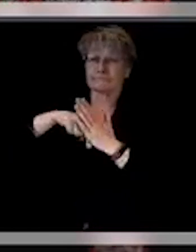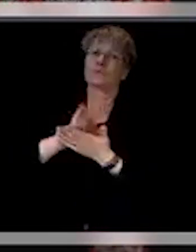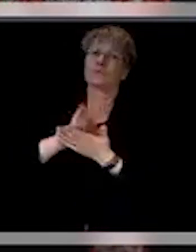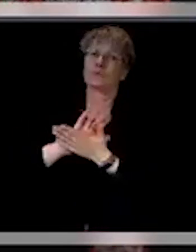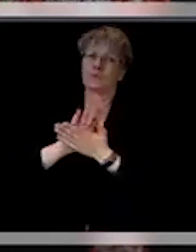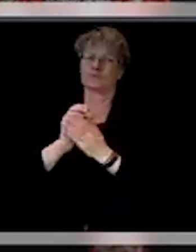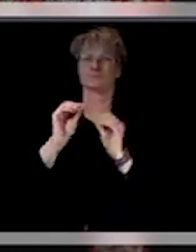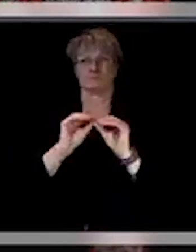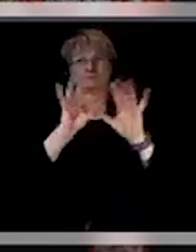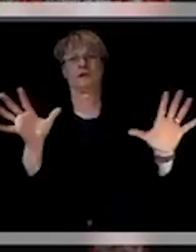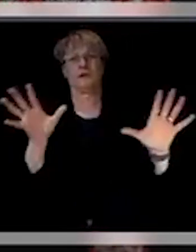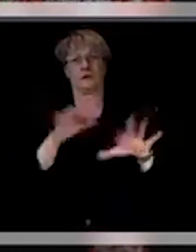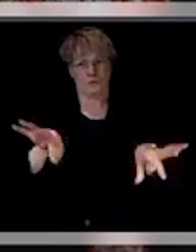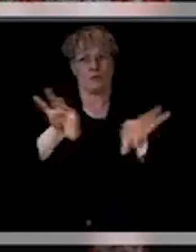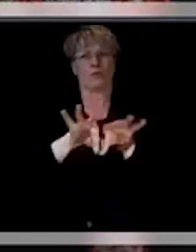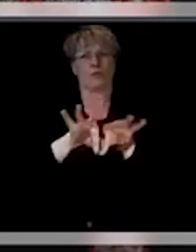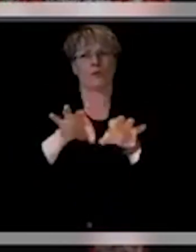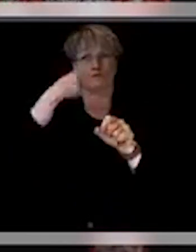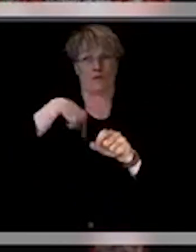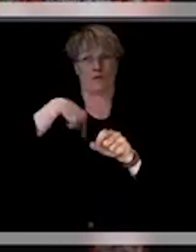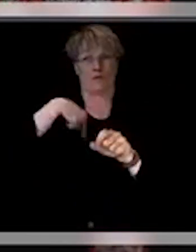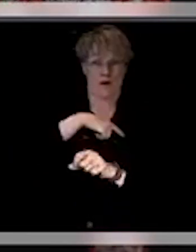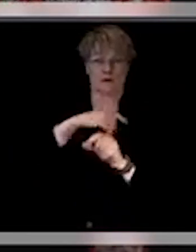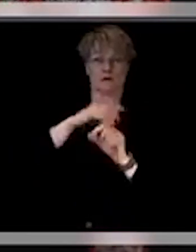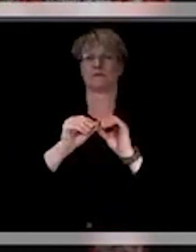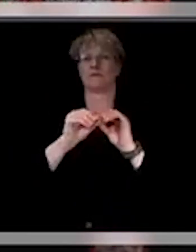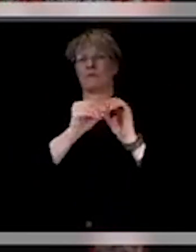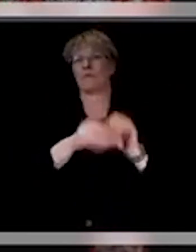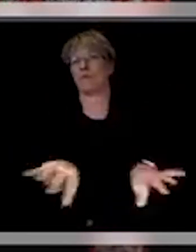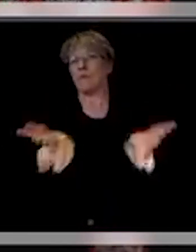and it's also very important to all the parents out there who are wondering what's going to